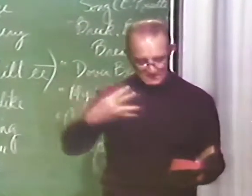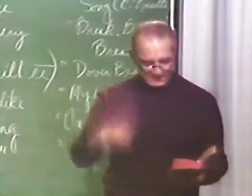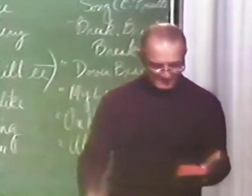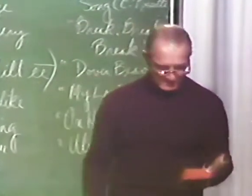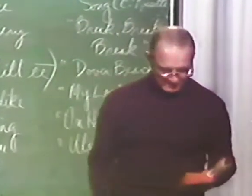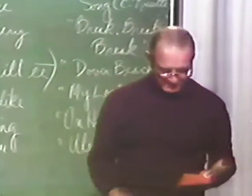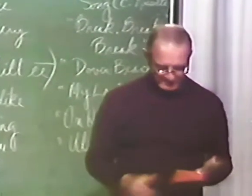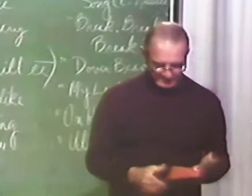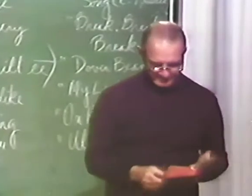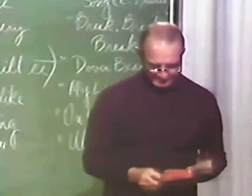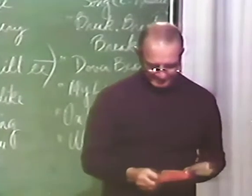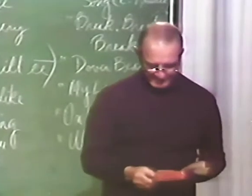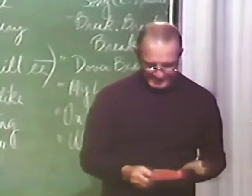FIRST 4 LINES.